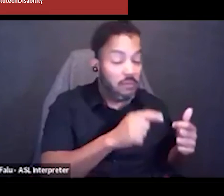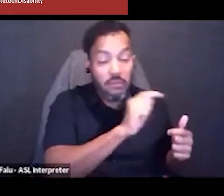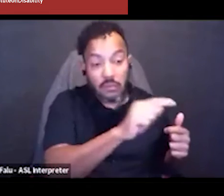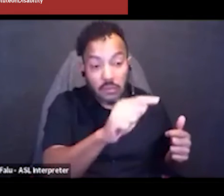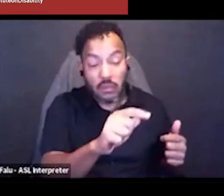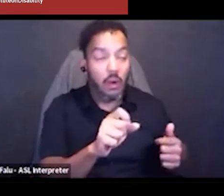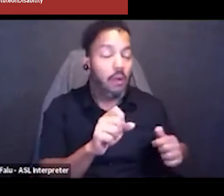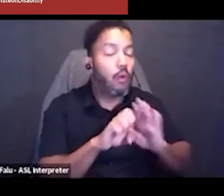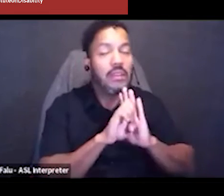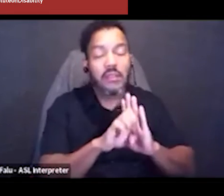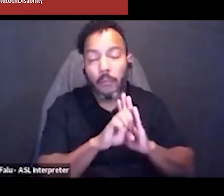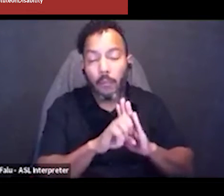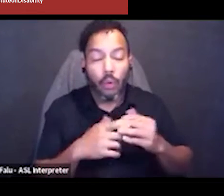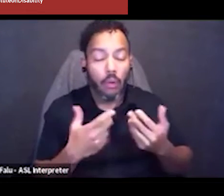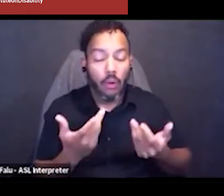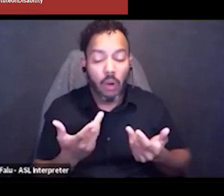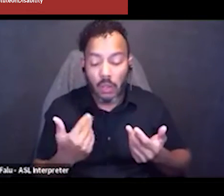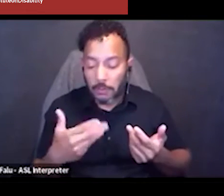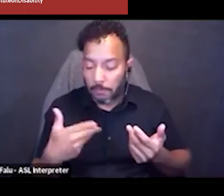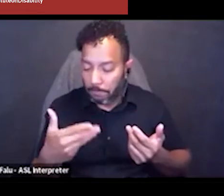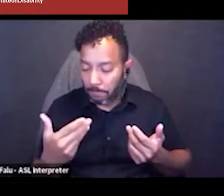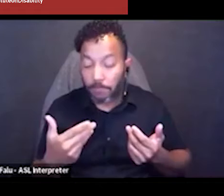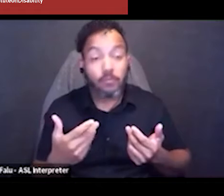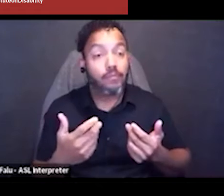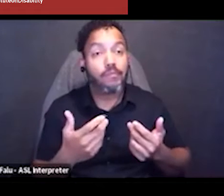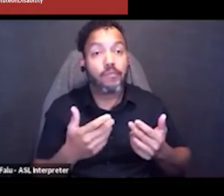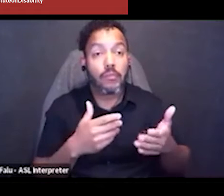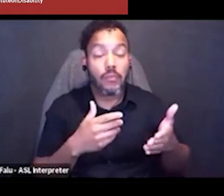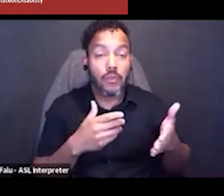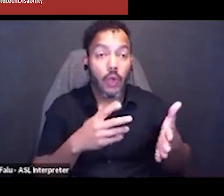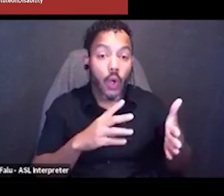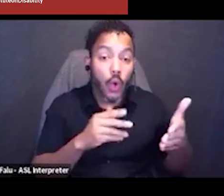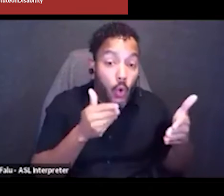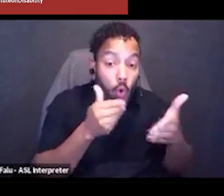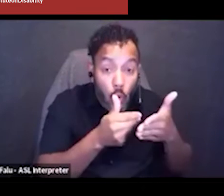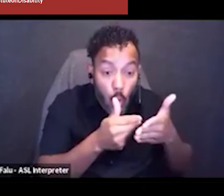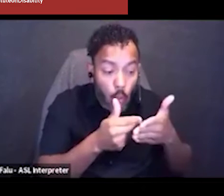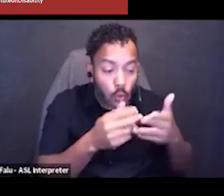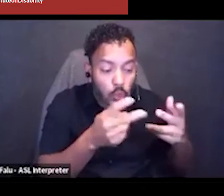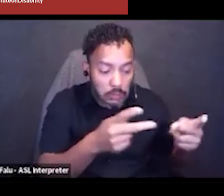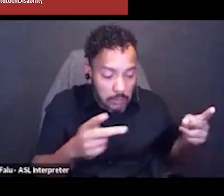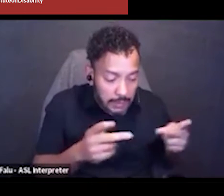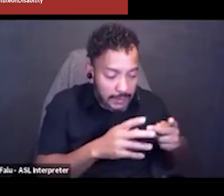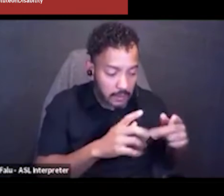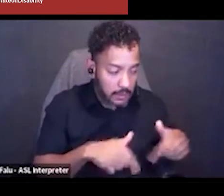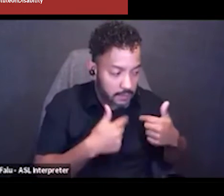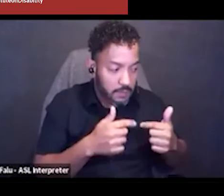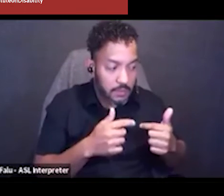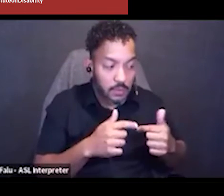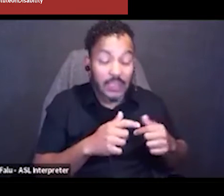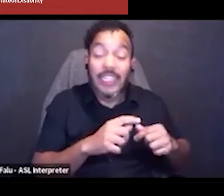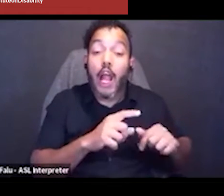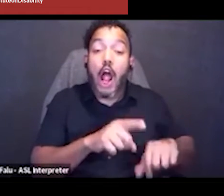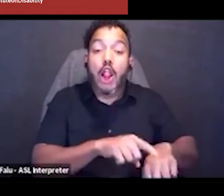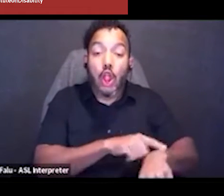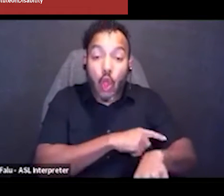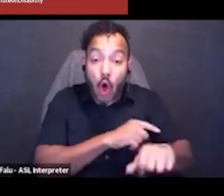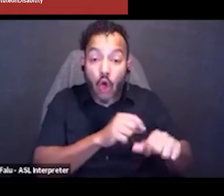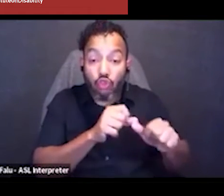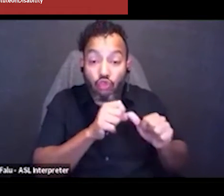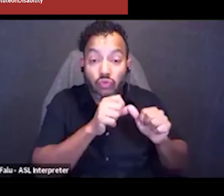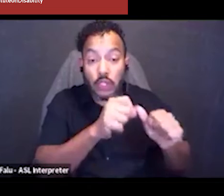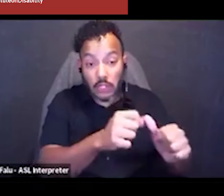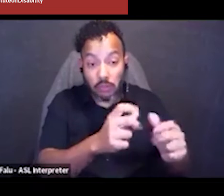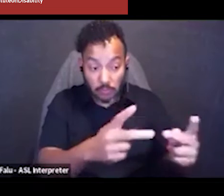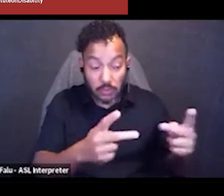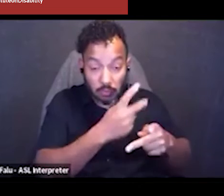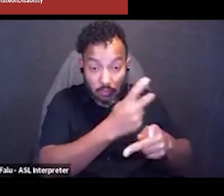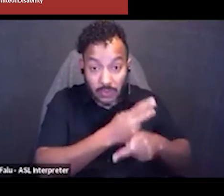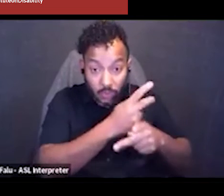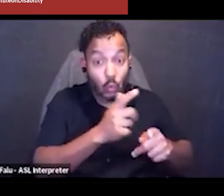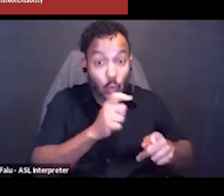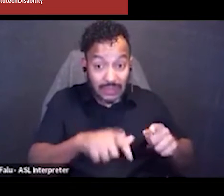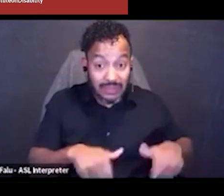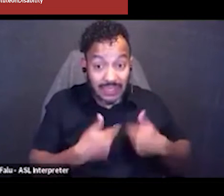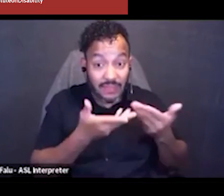of close quarters that many people in long-term care facilities are forced to live in, psychiatric